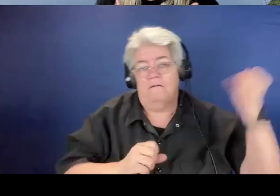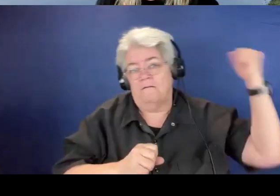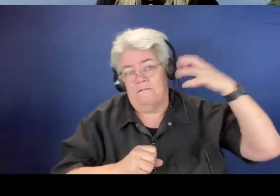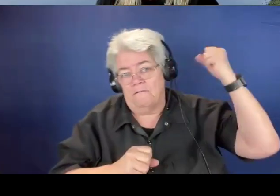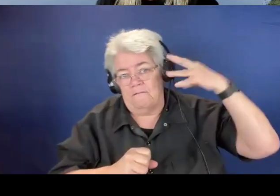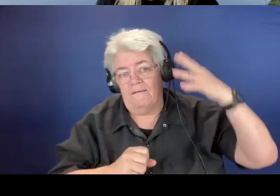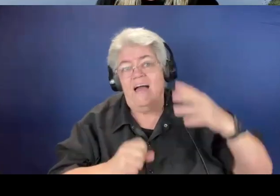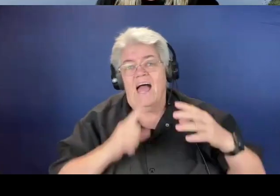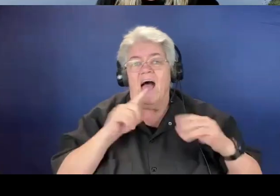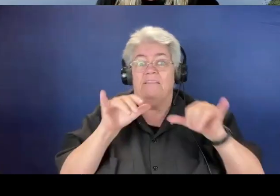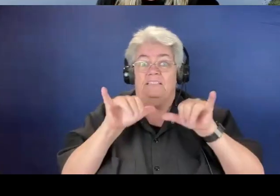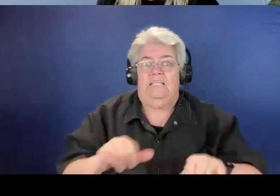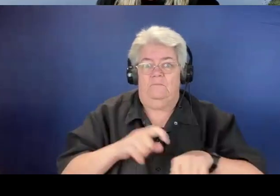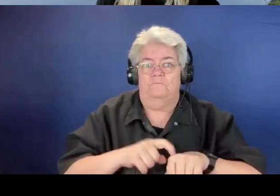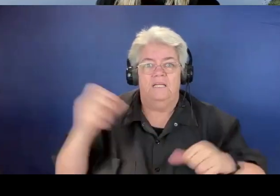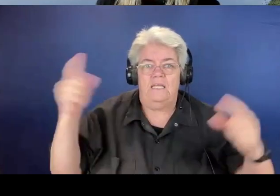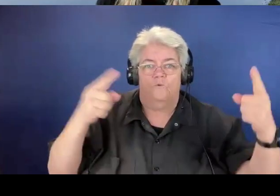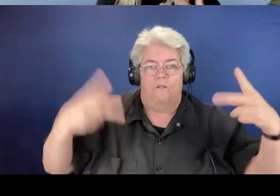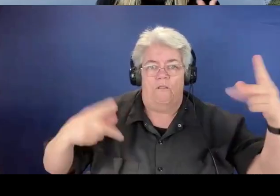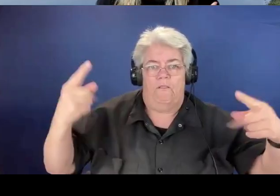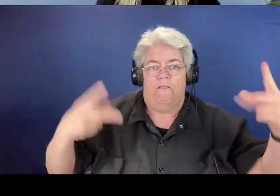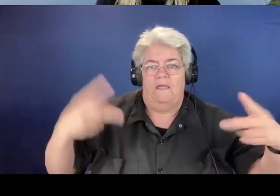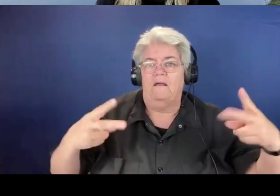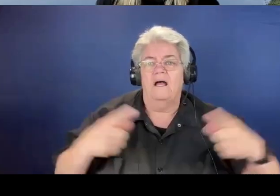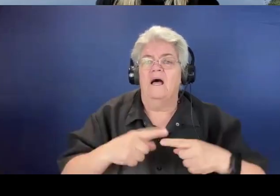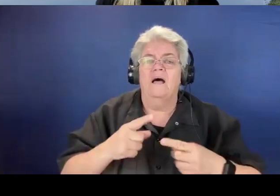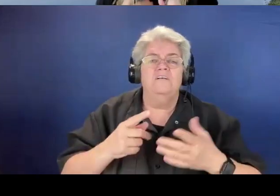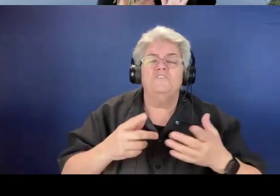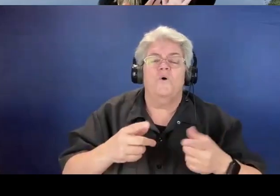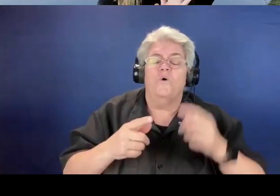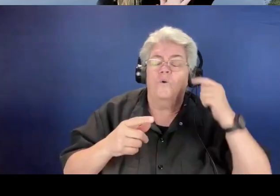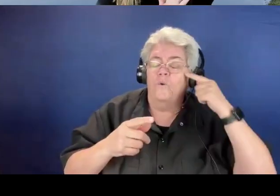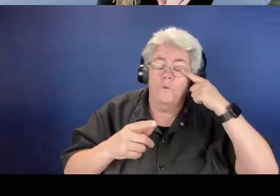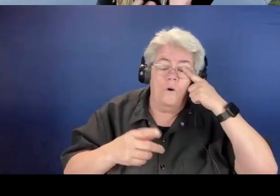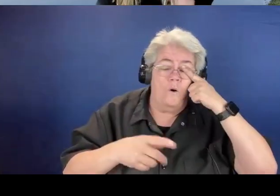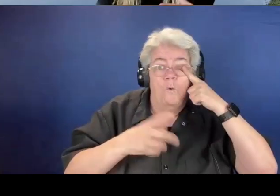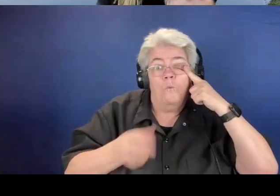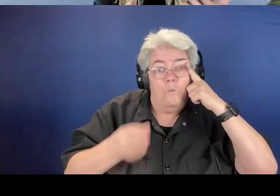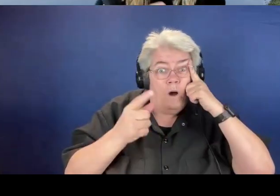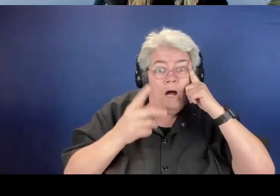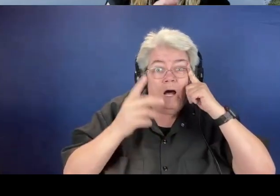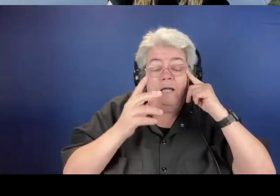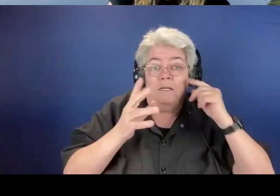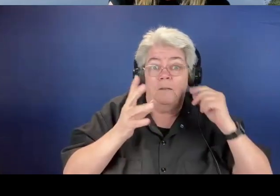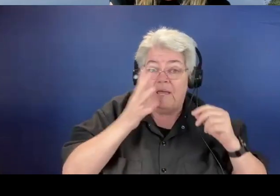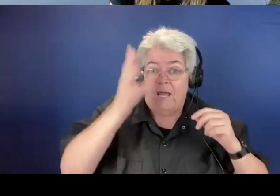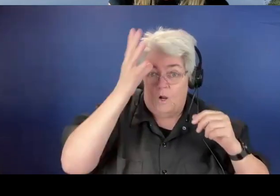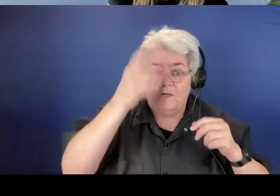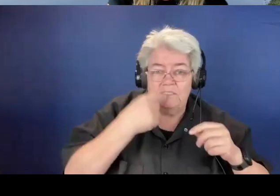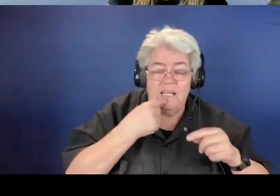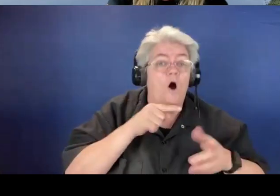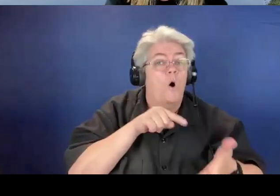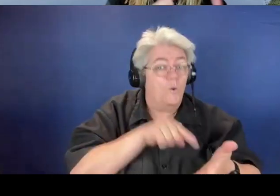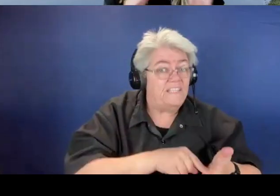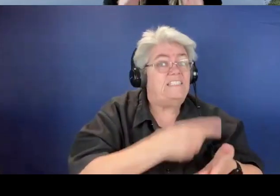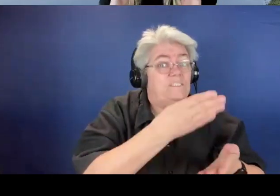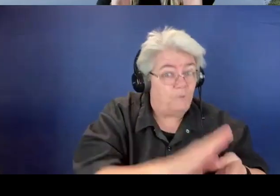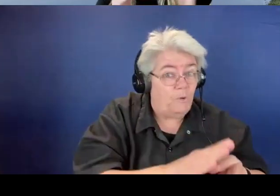So, it's very rare for a child to have a teacher or a parent say this is blue and then turn around and say the exact same thing in the other language.